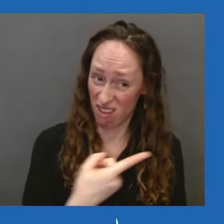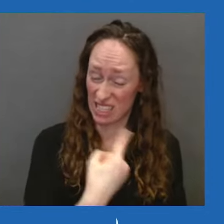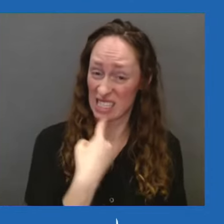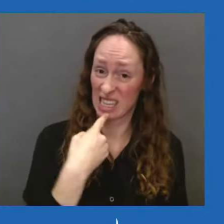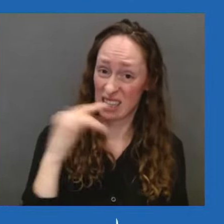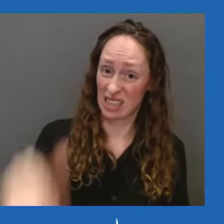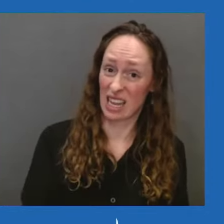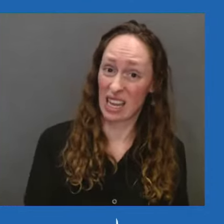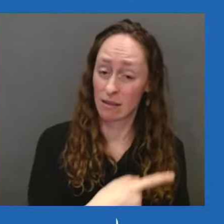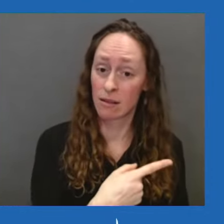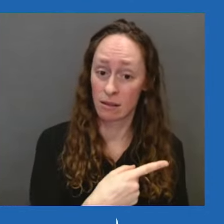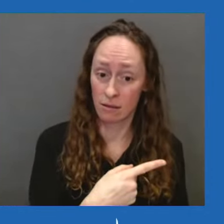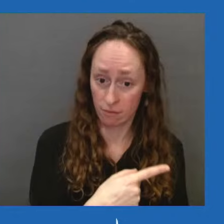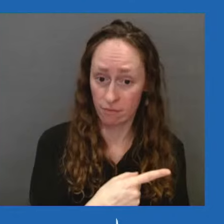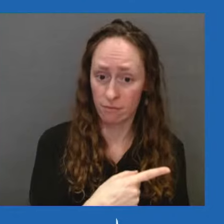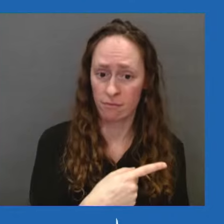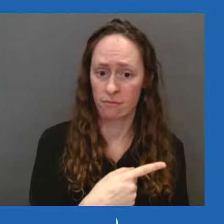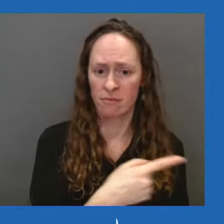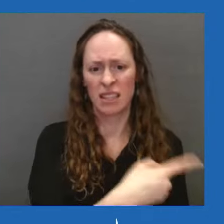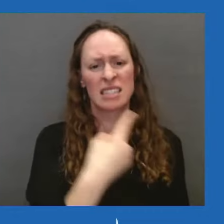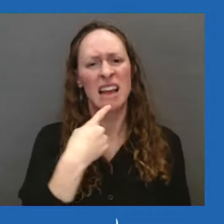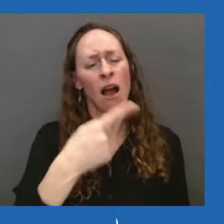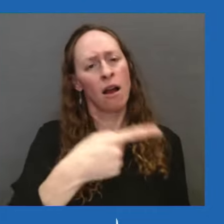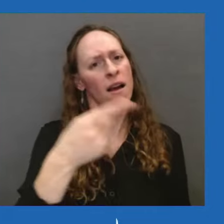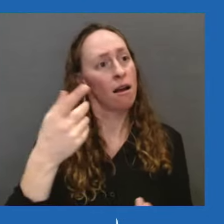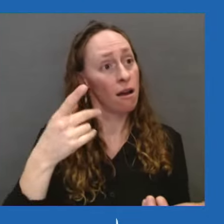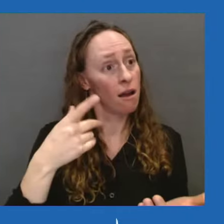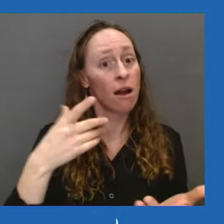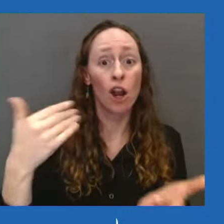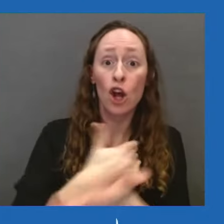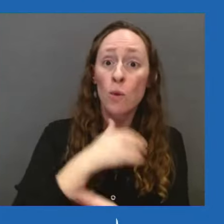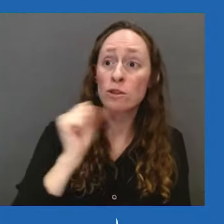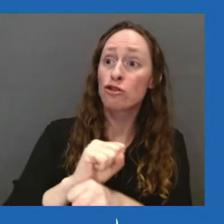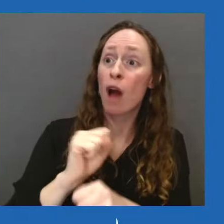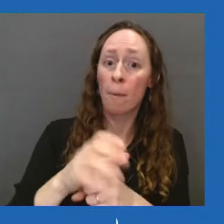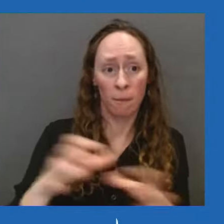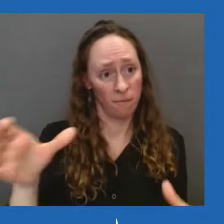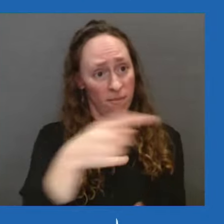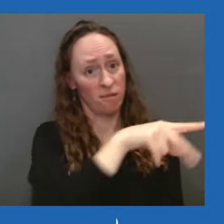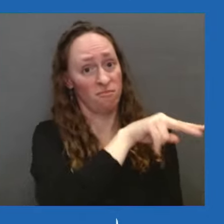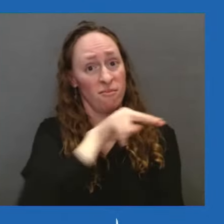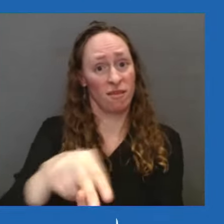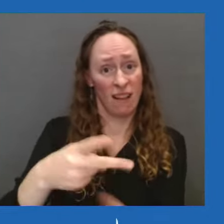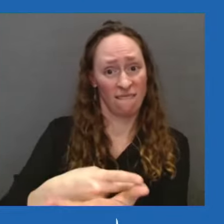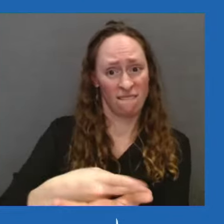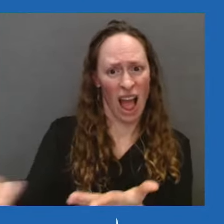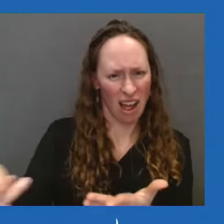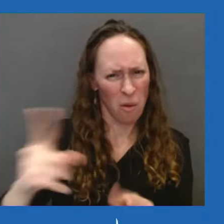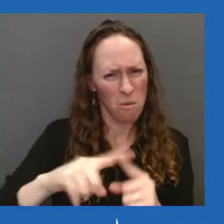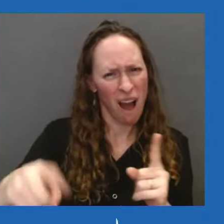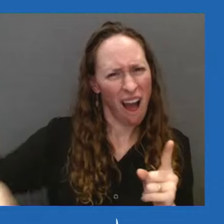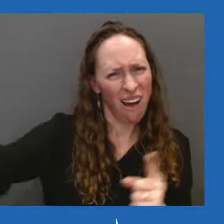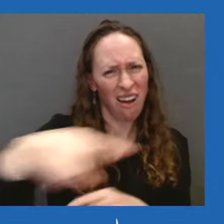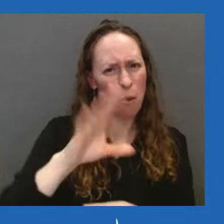that's going to benefit from these investments. Tell that to anyone who wants to listen. Tell -- with thanks to Congresswoman --